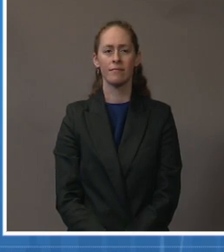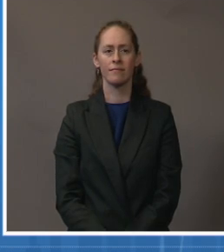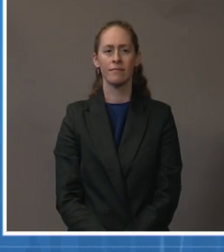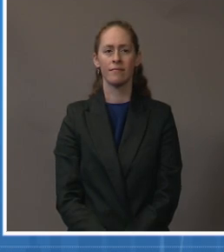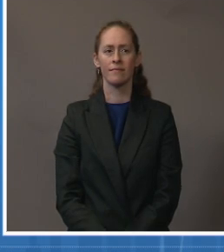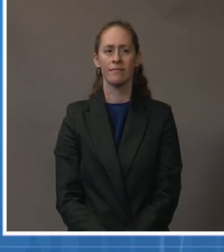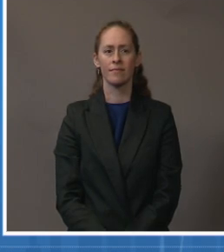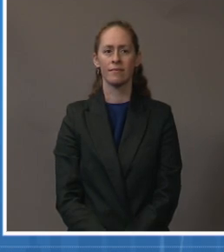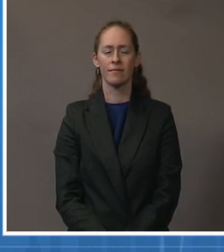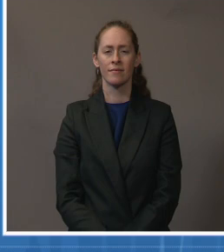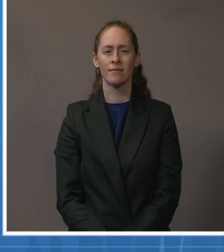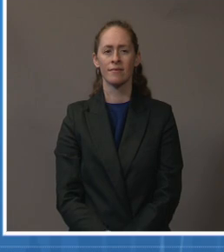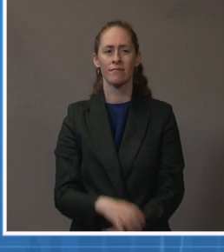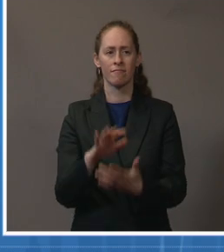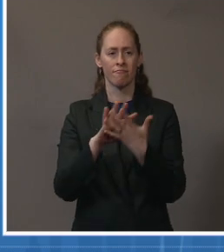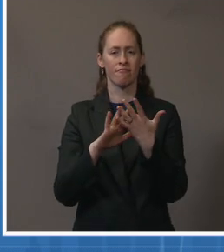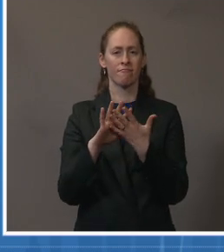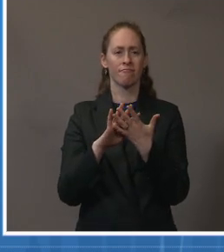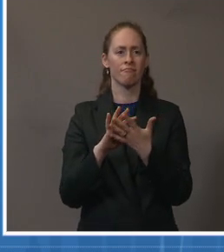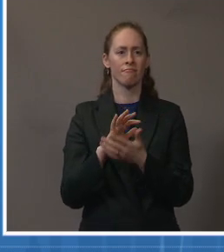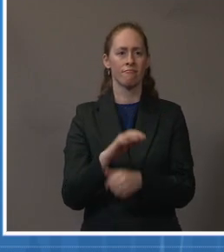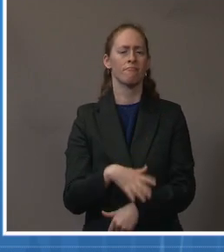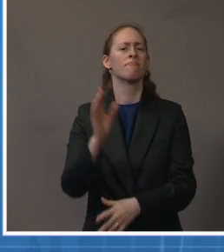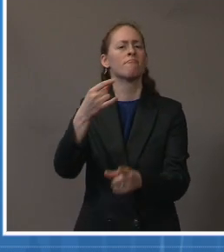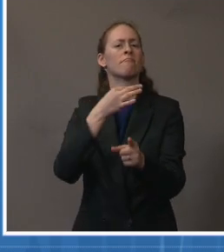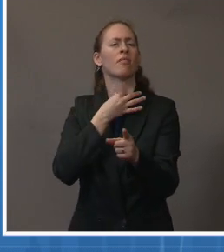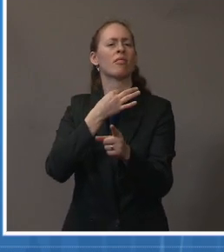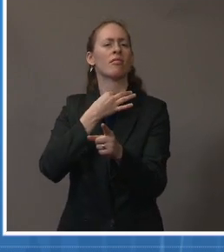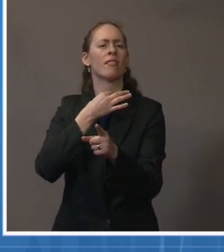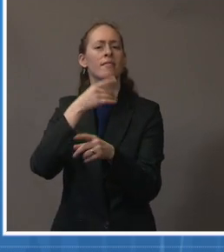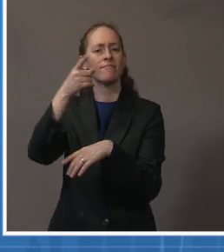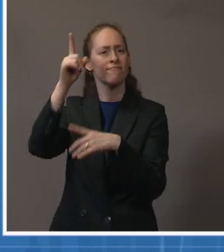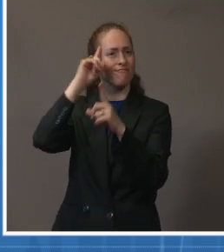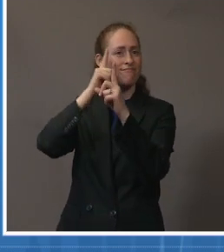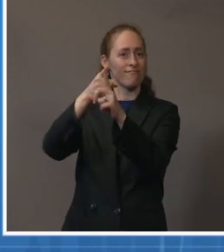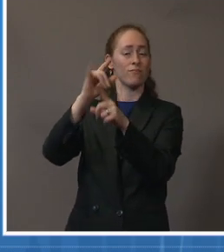ahead of July 4th -- and this morning on CBS you listed several reasons